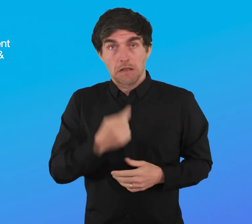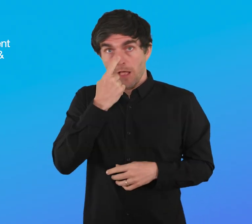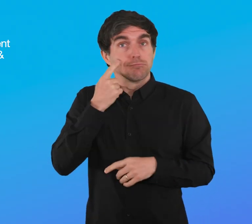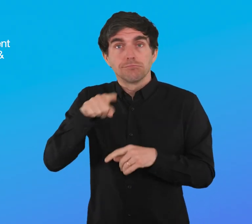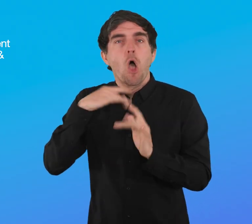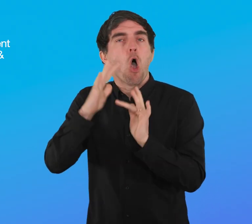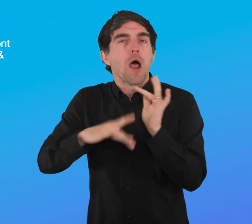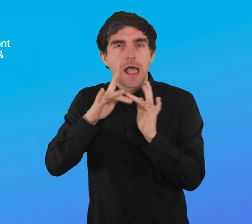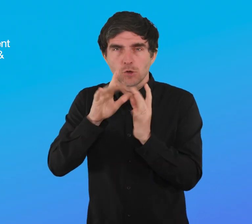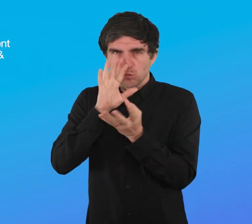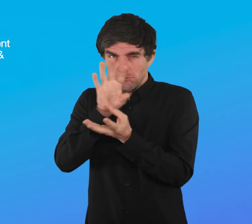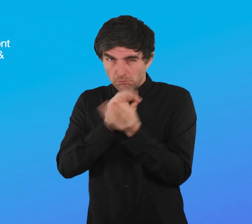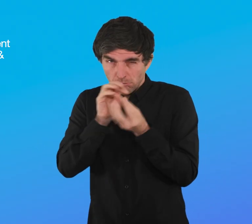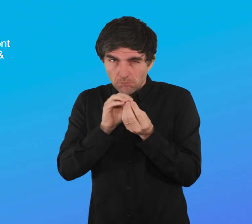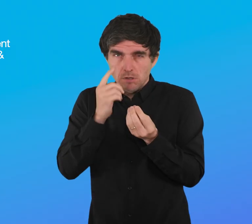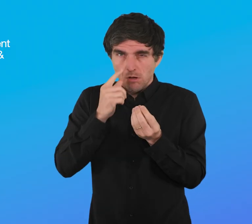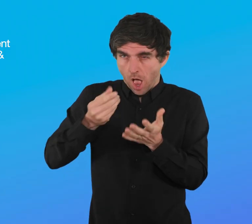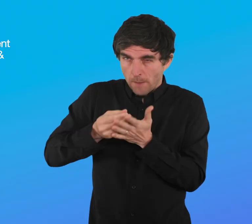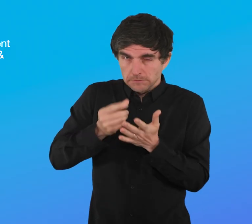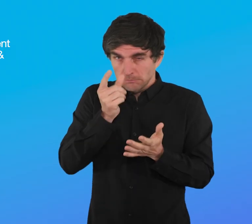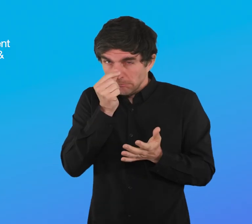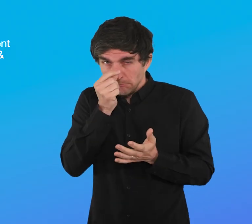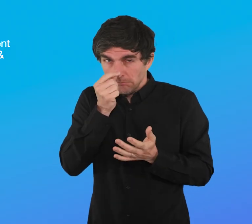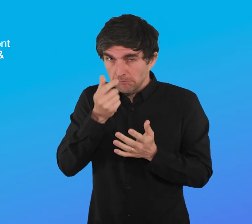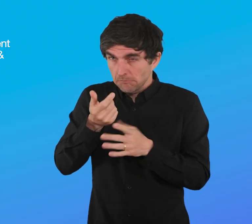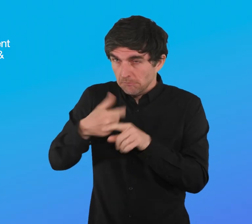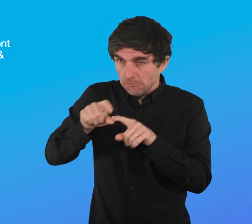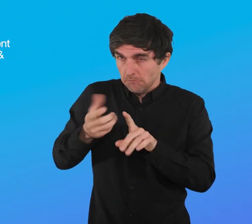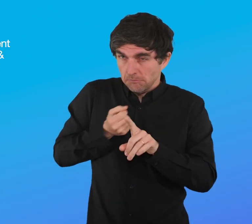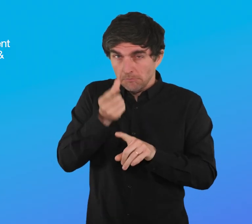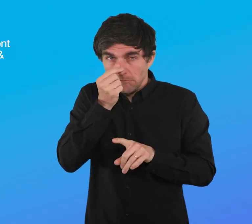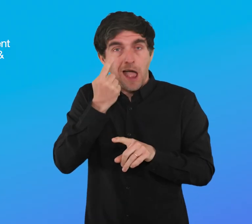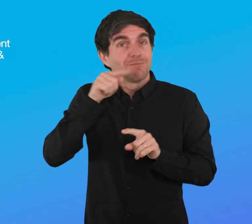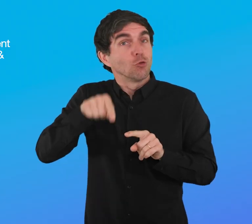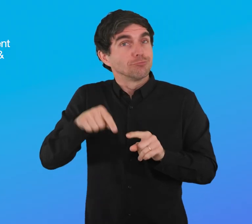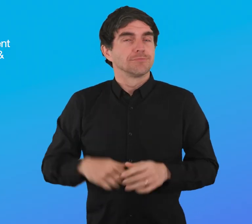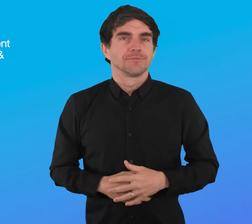You can use our online calculator to see how much you might get. Go to: